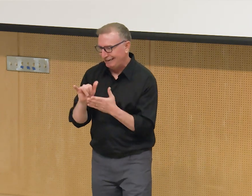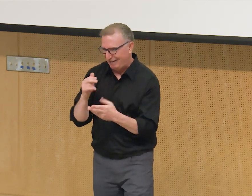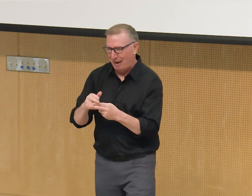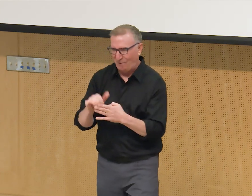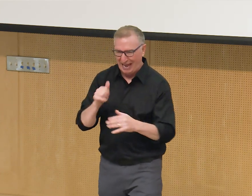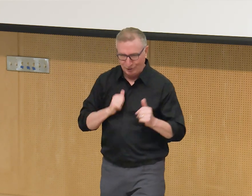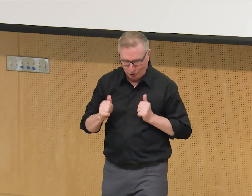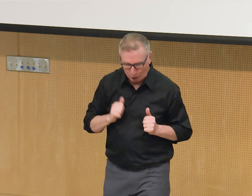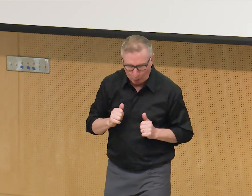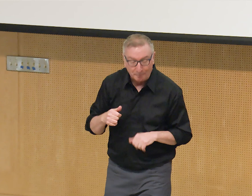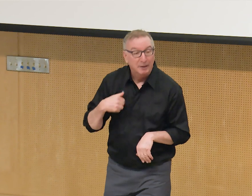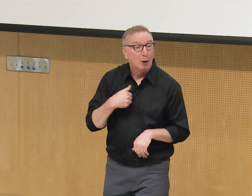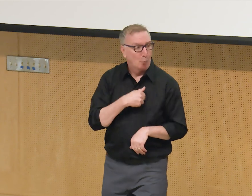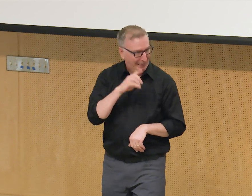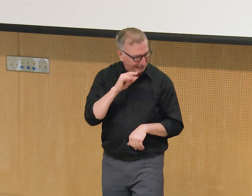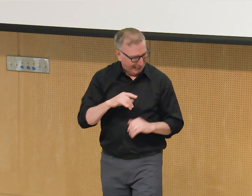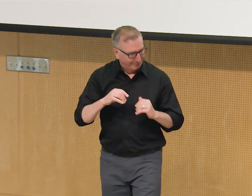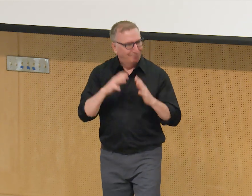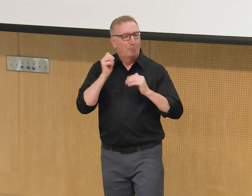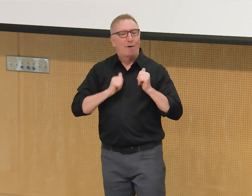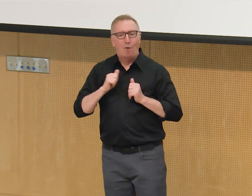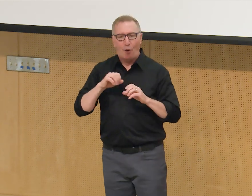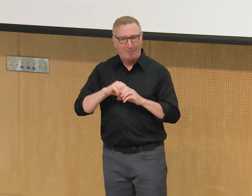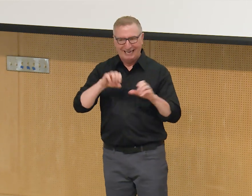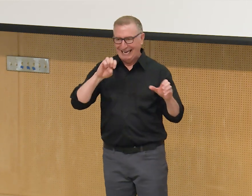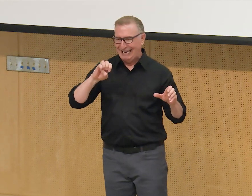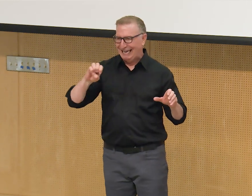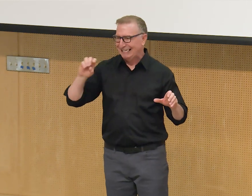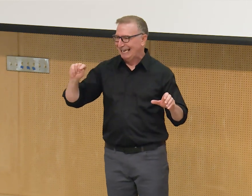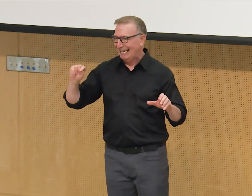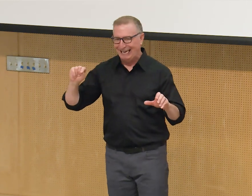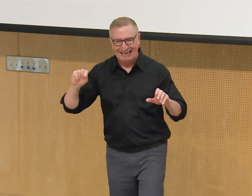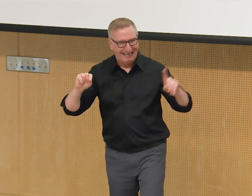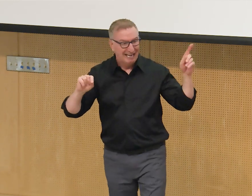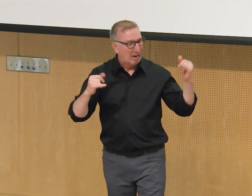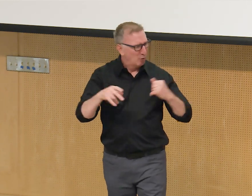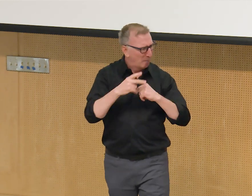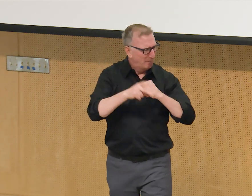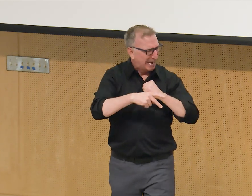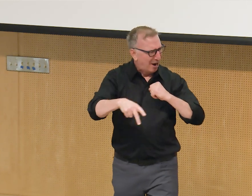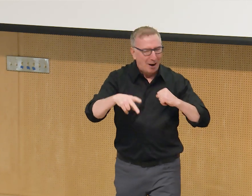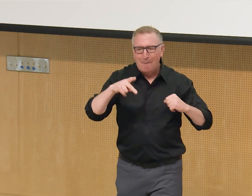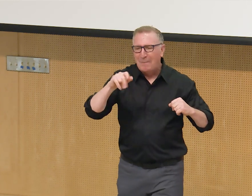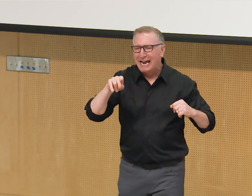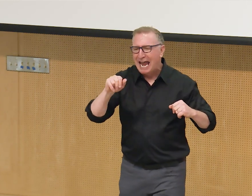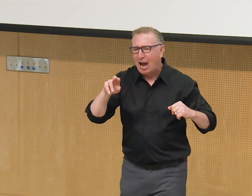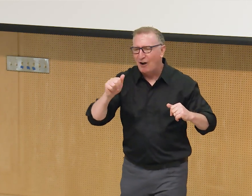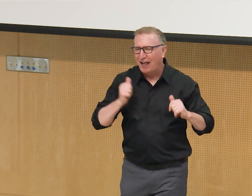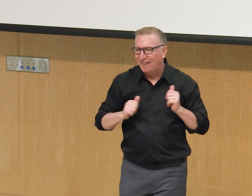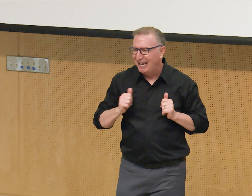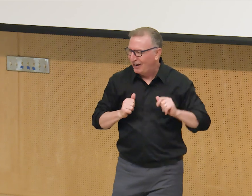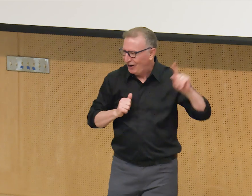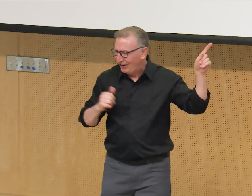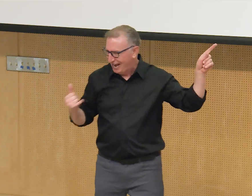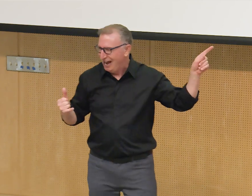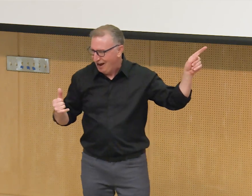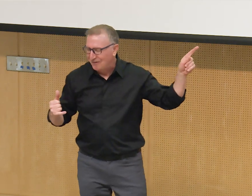Sunshine Loves Simple Things, and we performed at the EET. I believe it's called Panara Theater now,